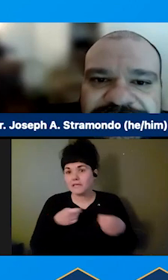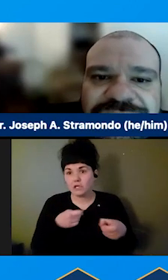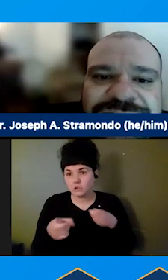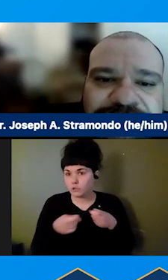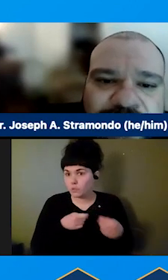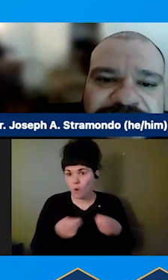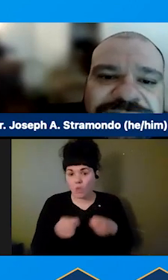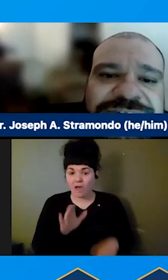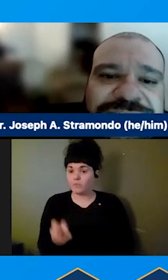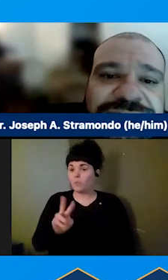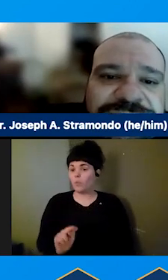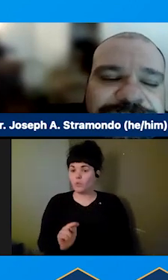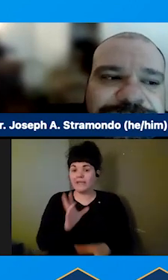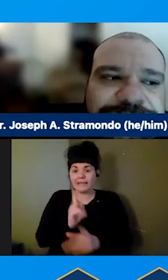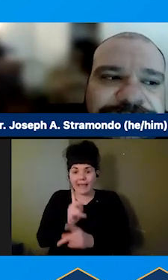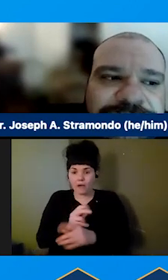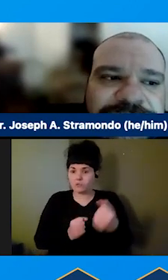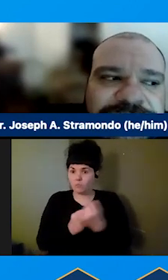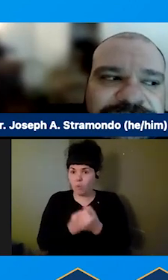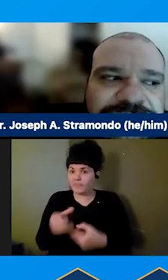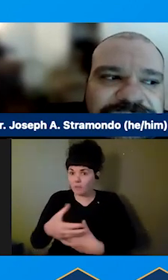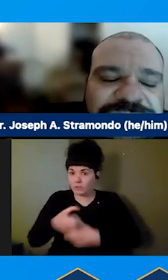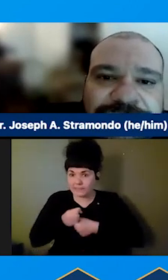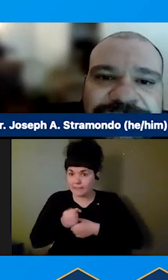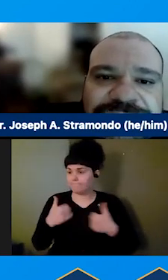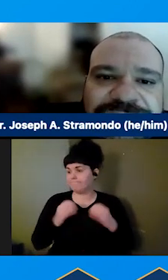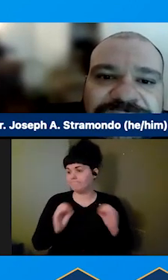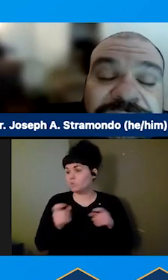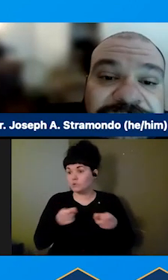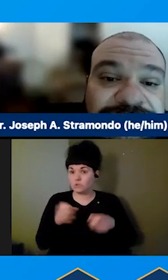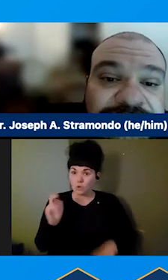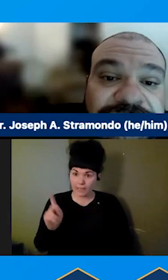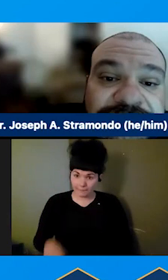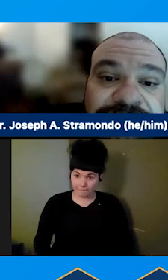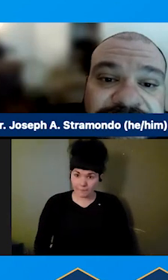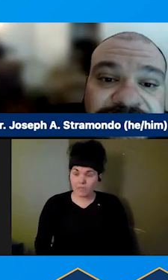the care and support they receive. Okay. So on this view